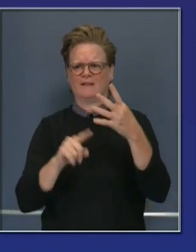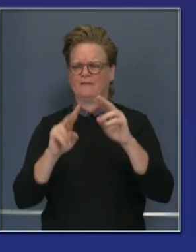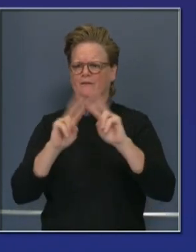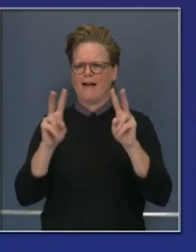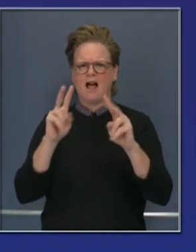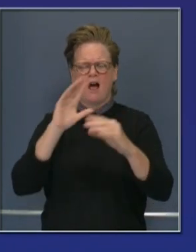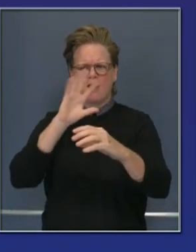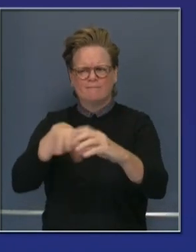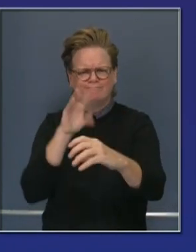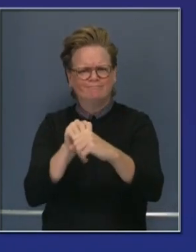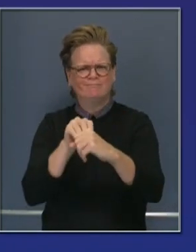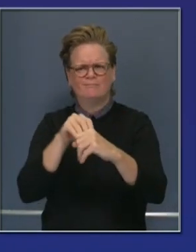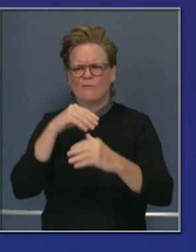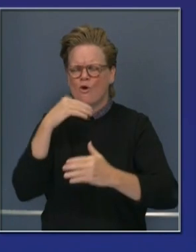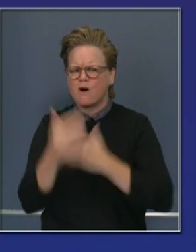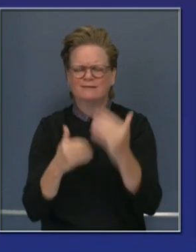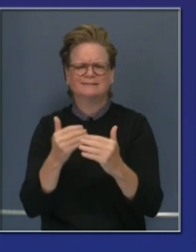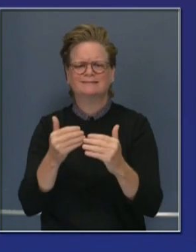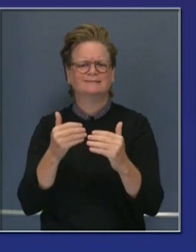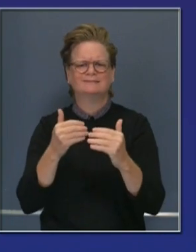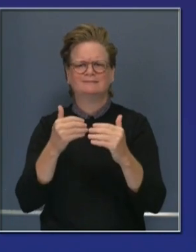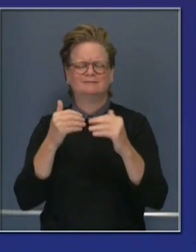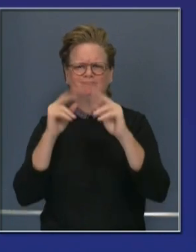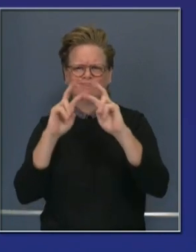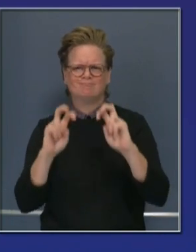THIS TWIN AS WE DEAL WITH THE